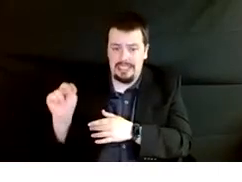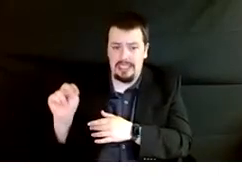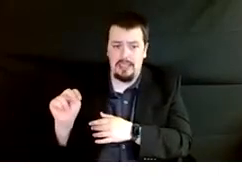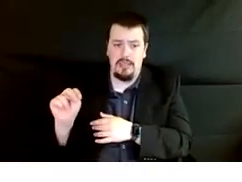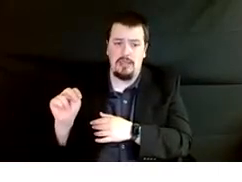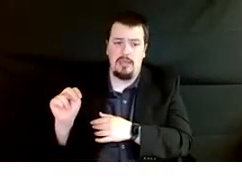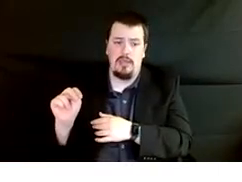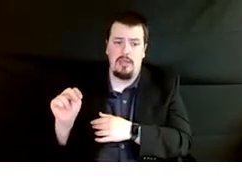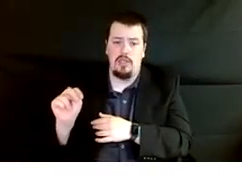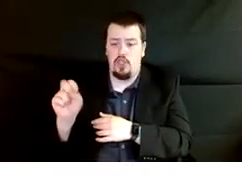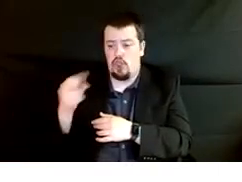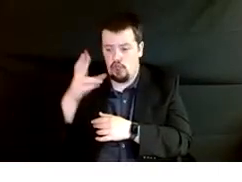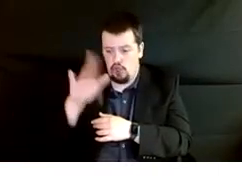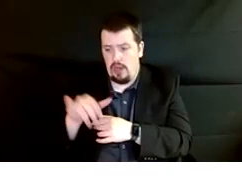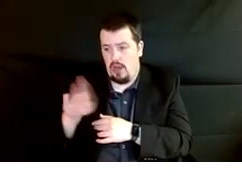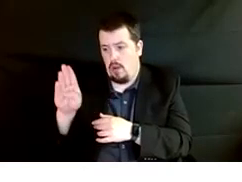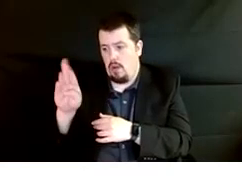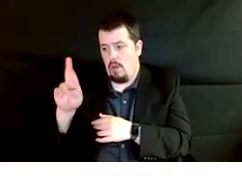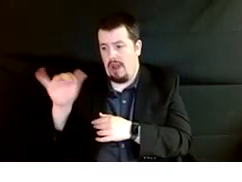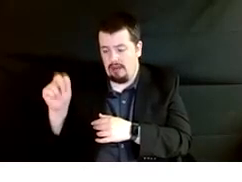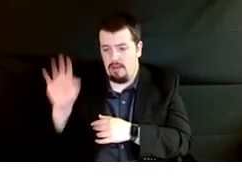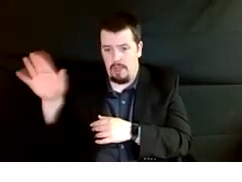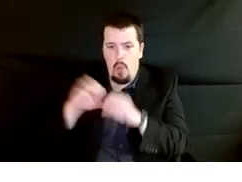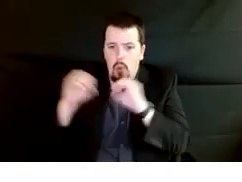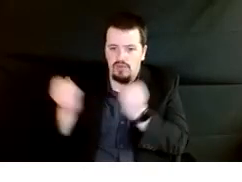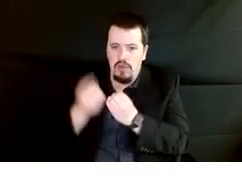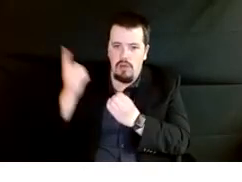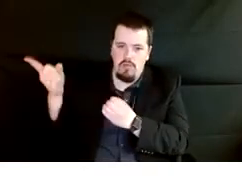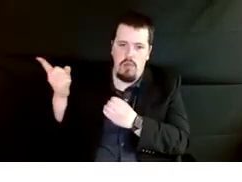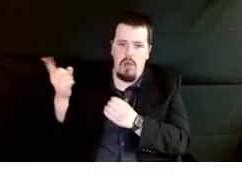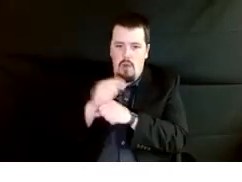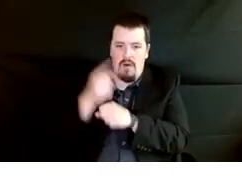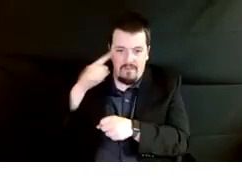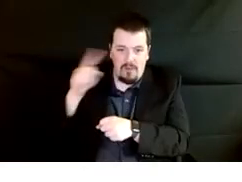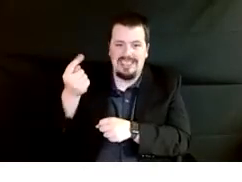Sherry and Brian's organization that they work for, our Tennessee Council on Developmental